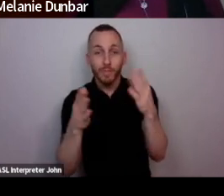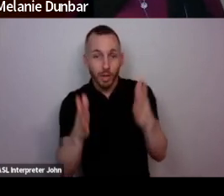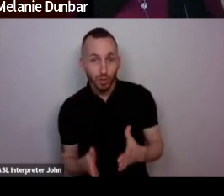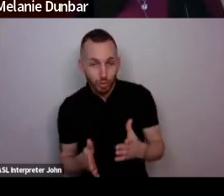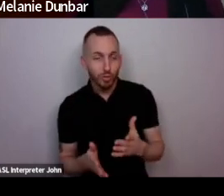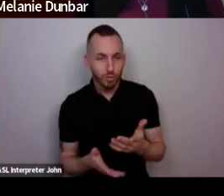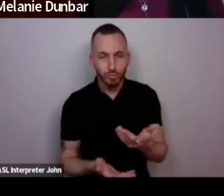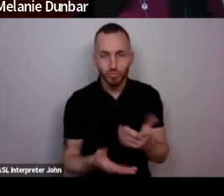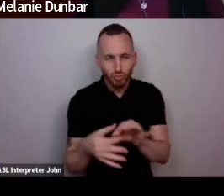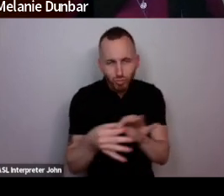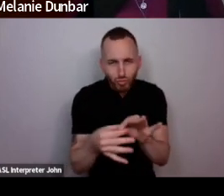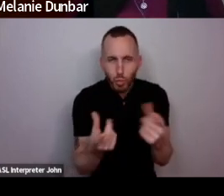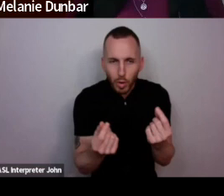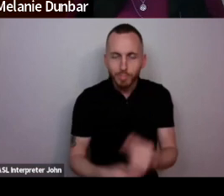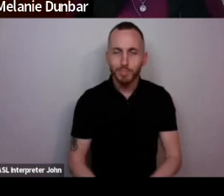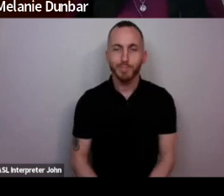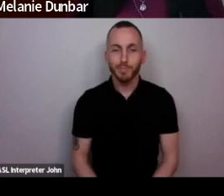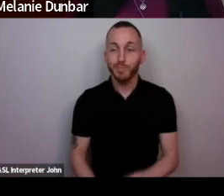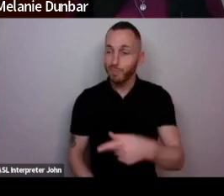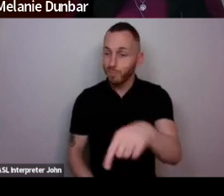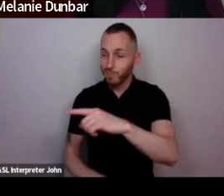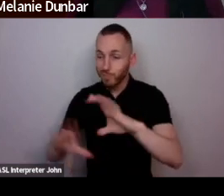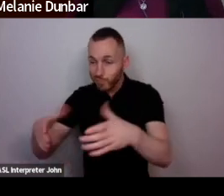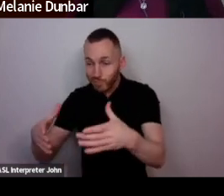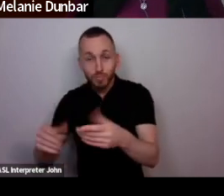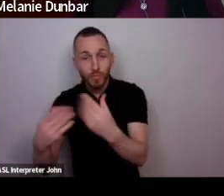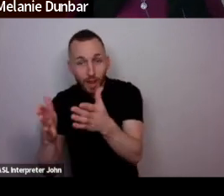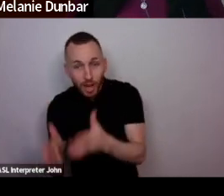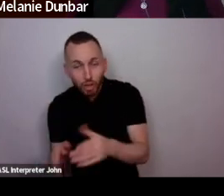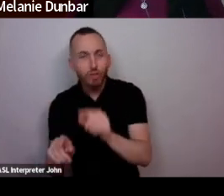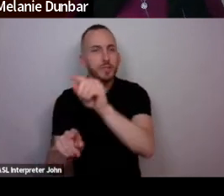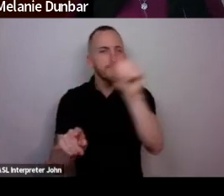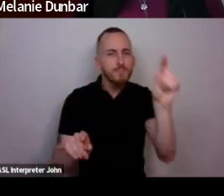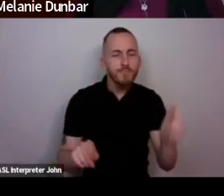as well as between them, and other providers in the disaster and crisis response realm.